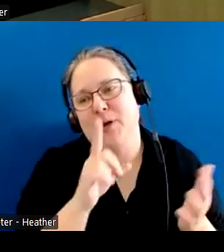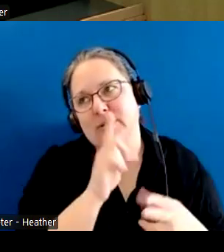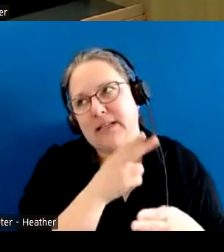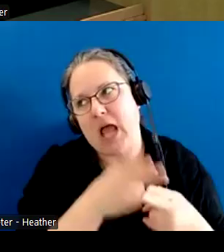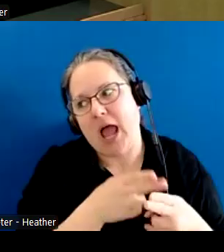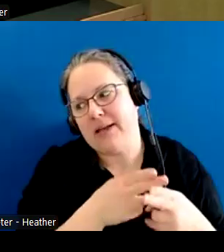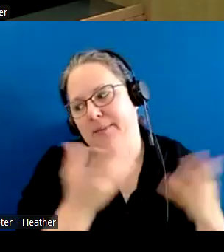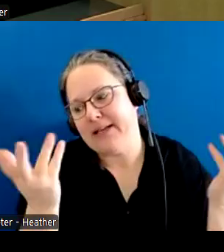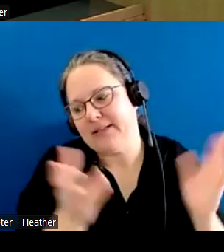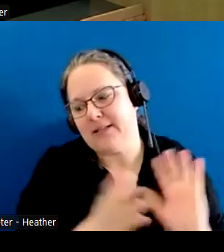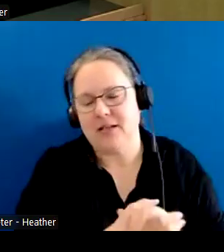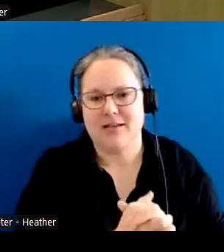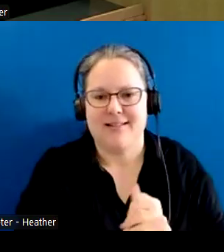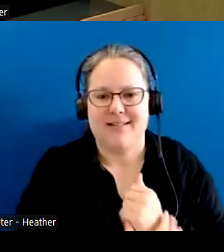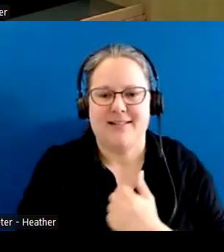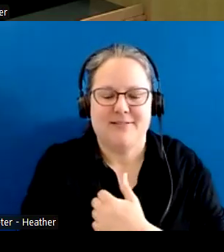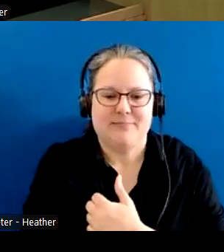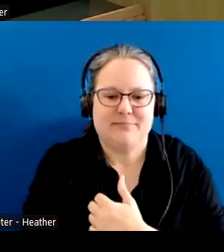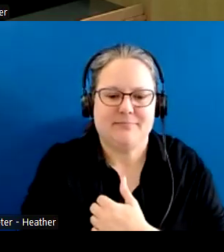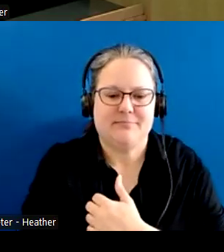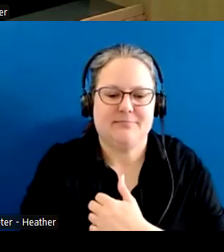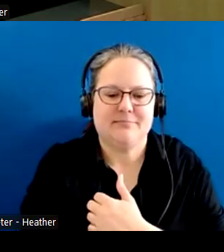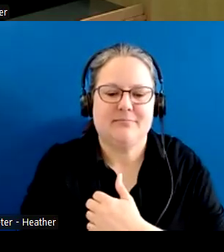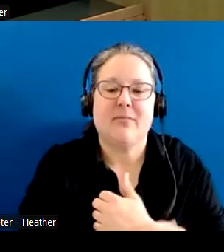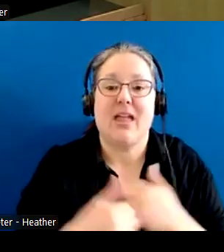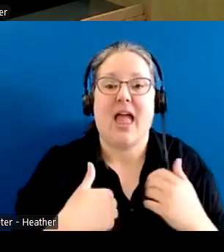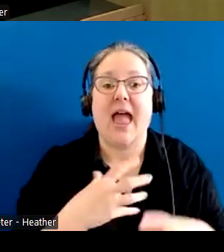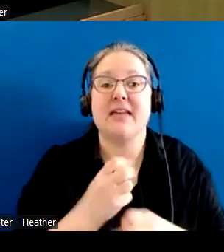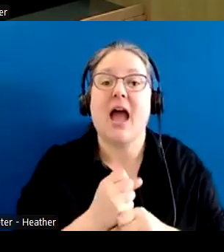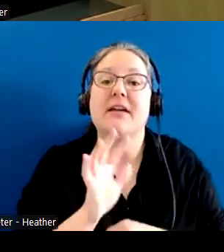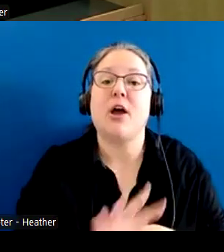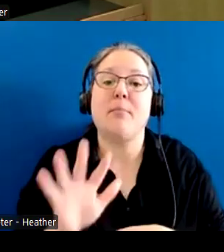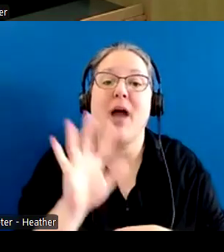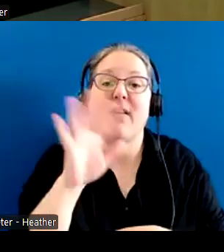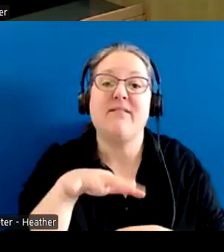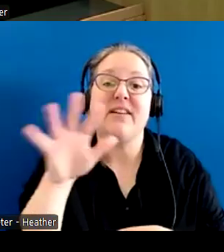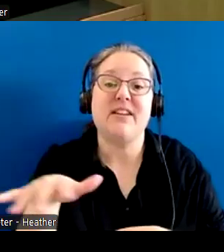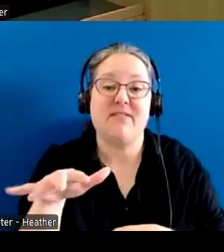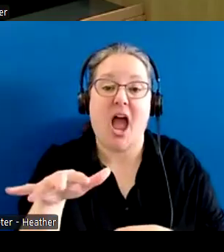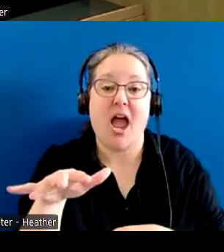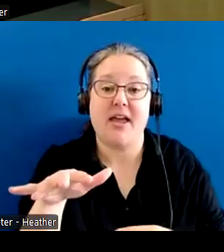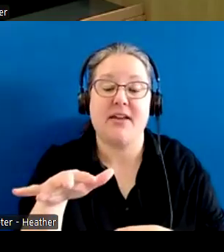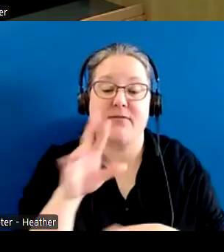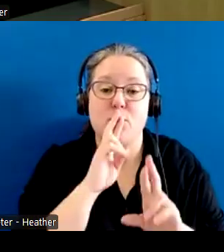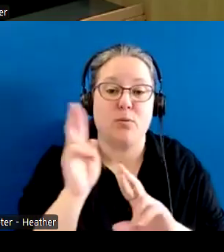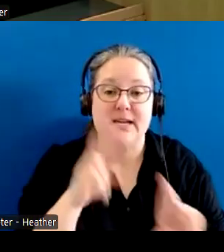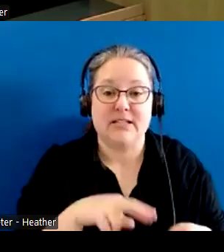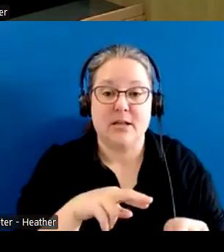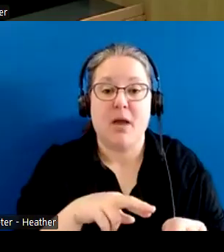you know, anonymous, but um I I got about 55 respondents who were clinicians, researchers,